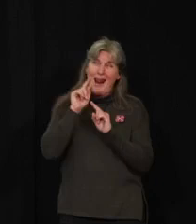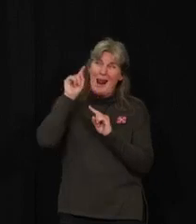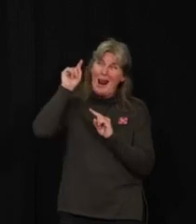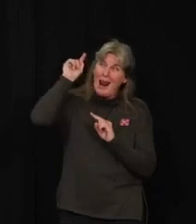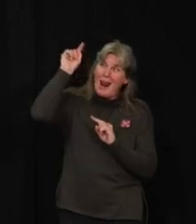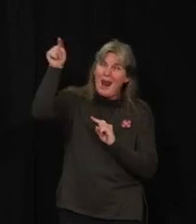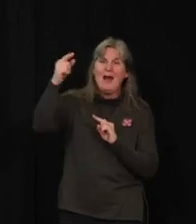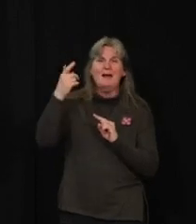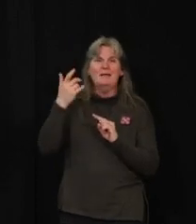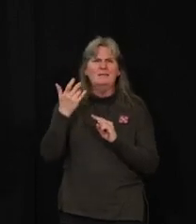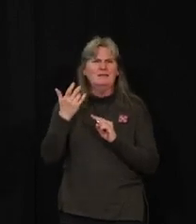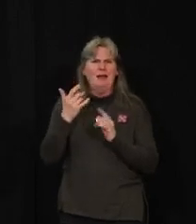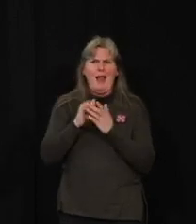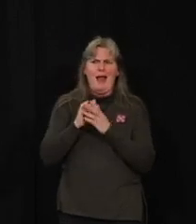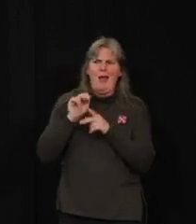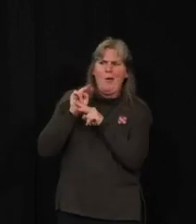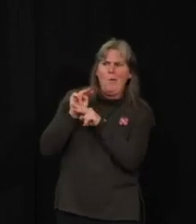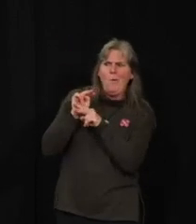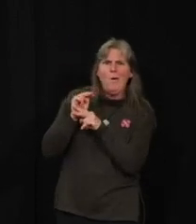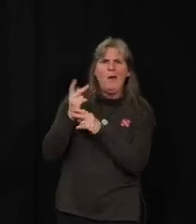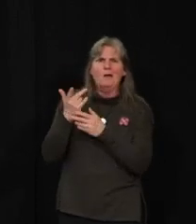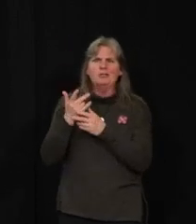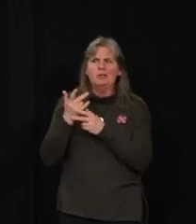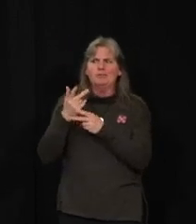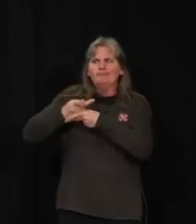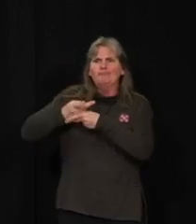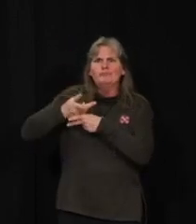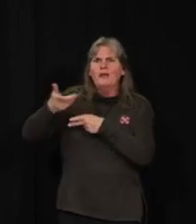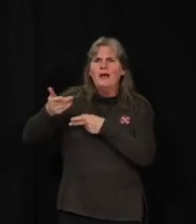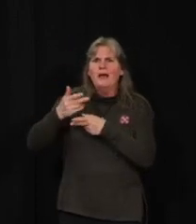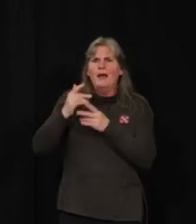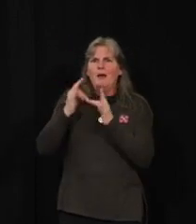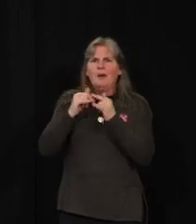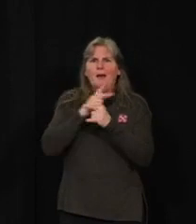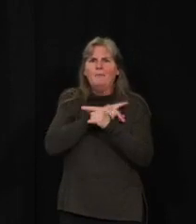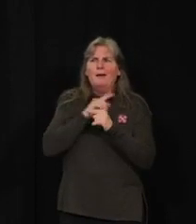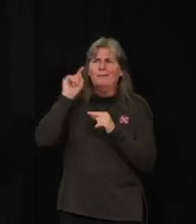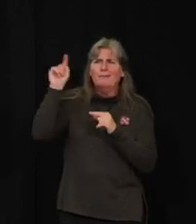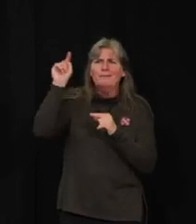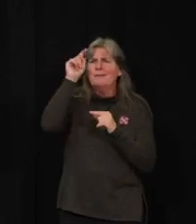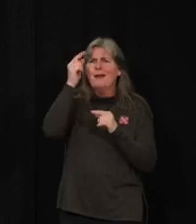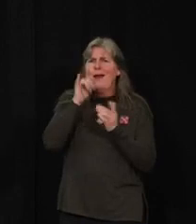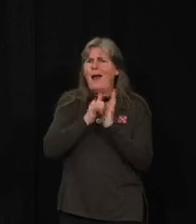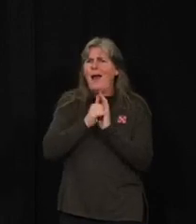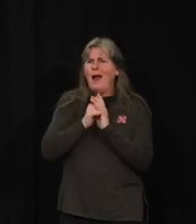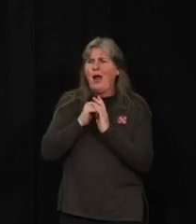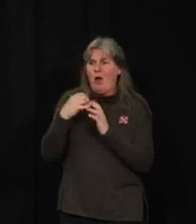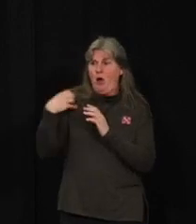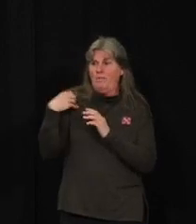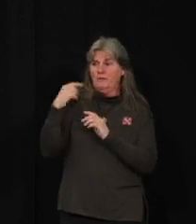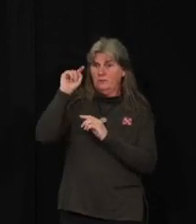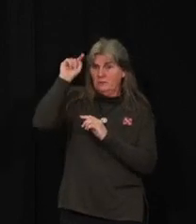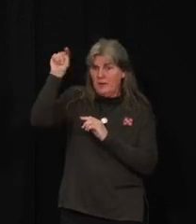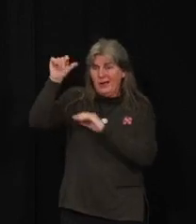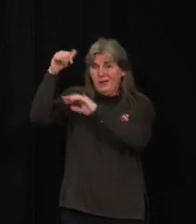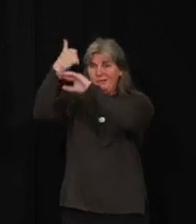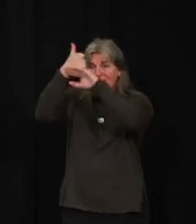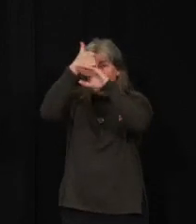will there be enforcement officers there to make sure that